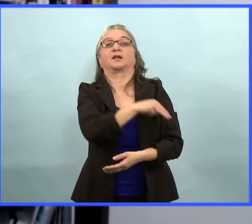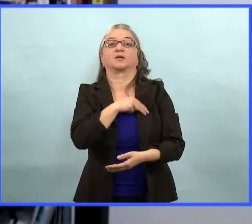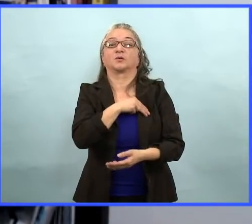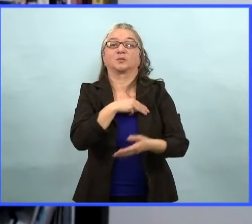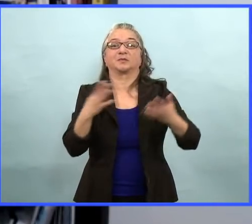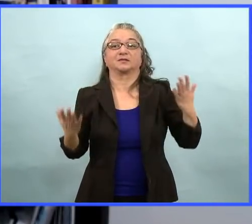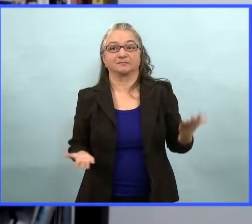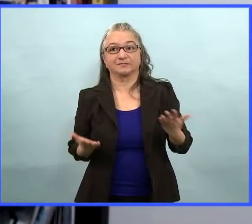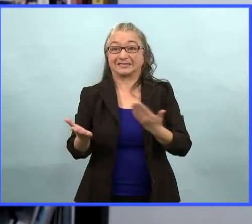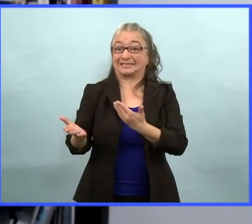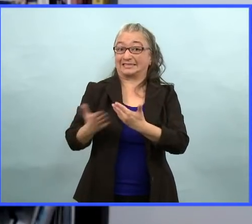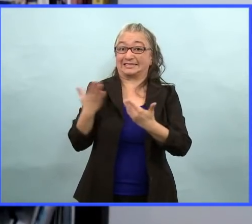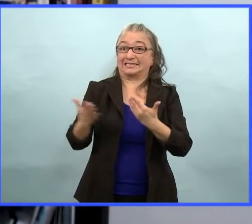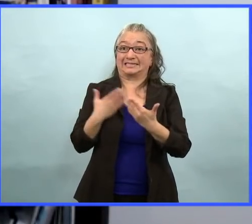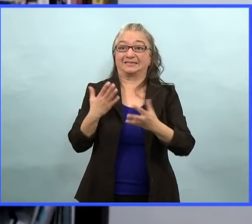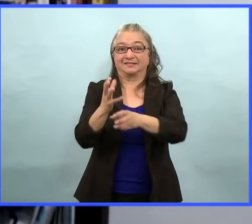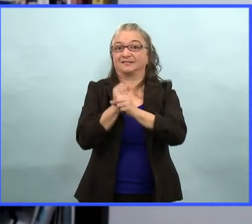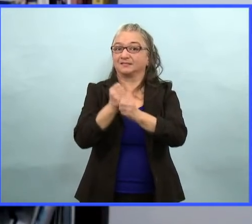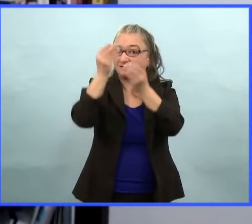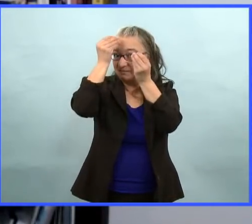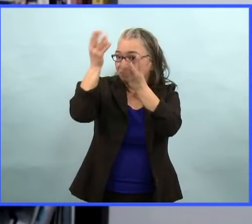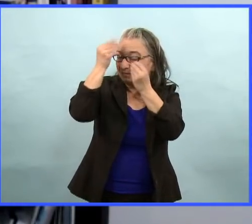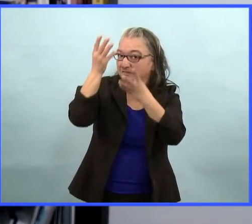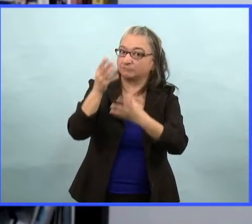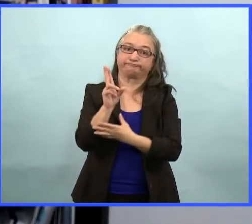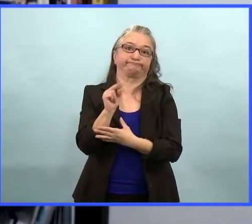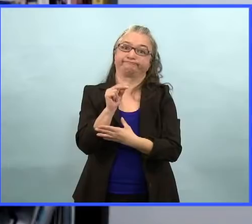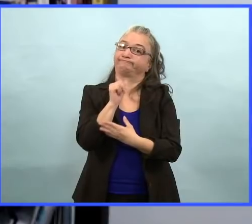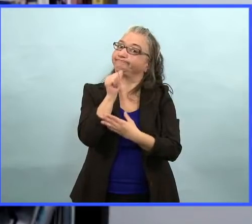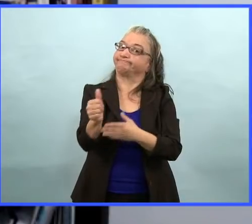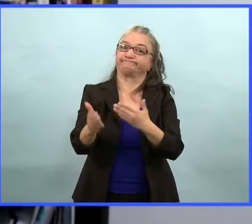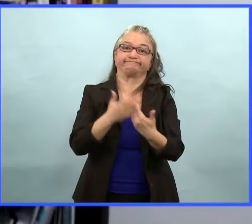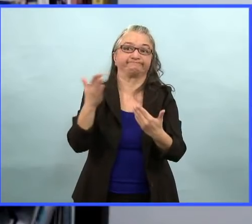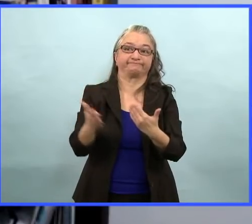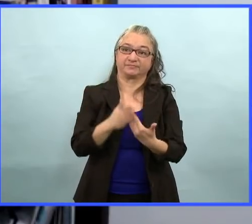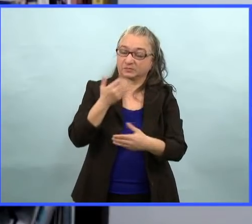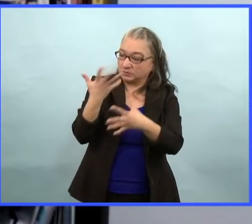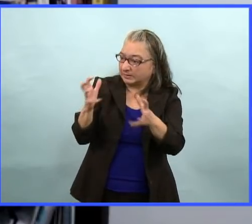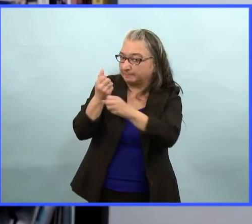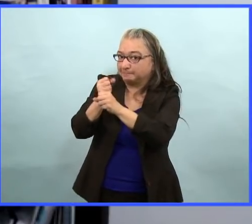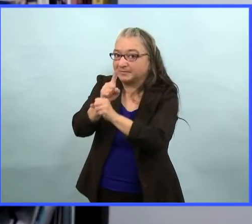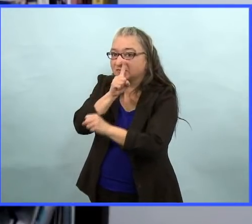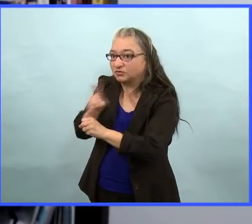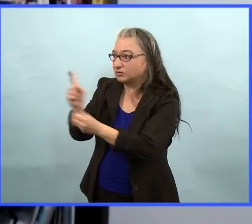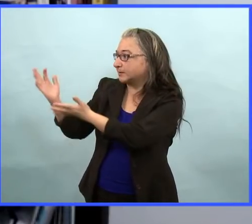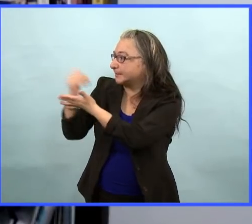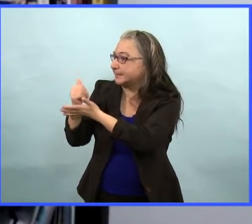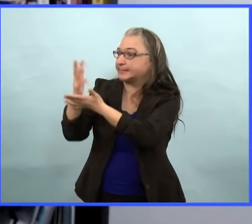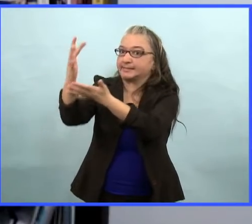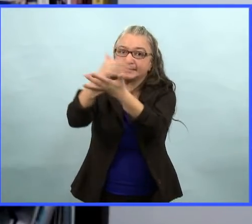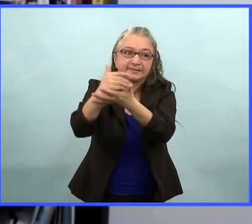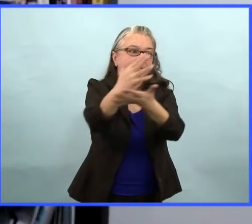analyzing and ensuring that we have an accurate representation of what they're experiencing um but